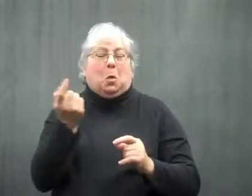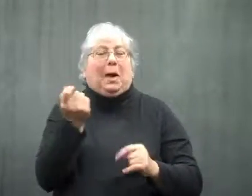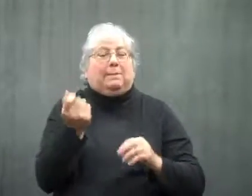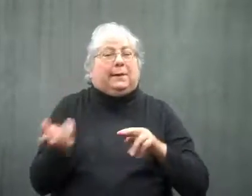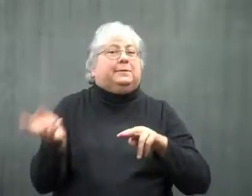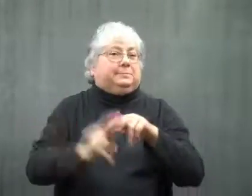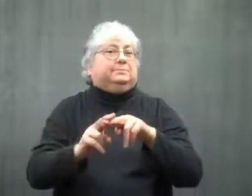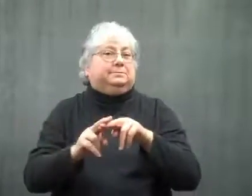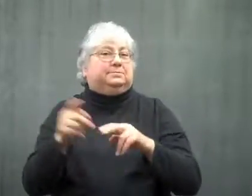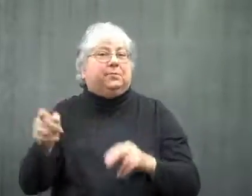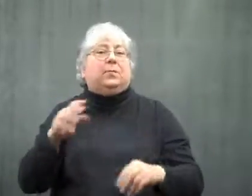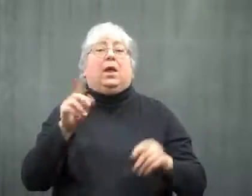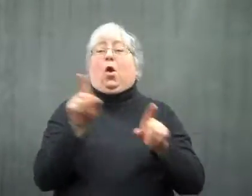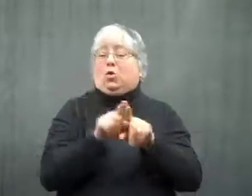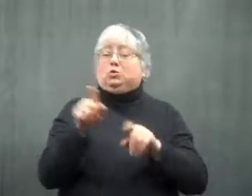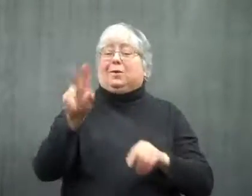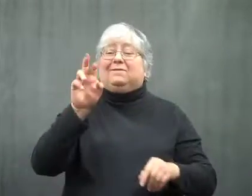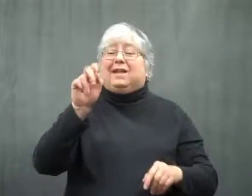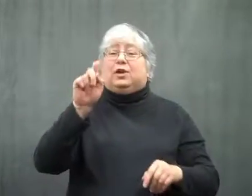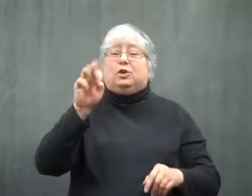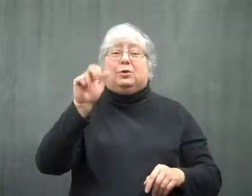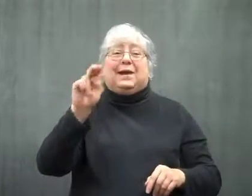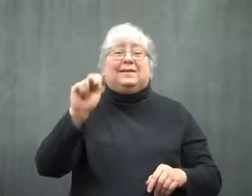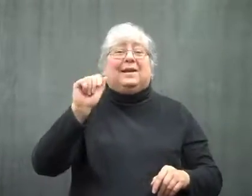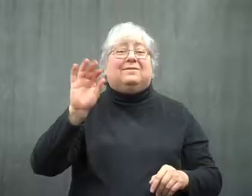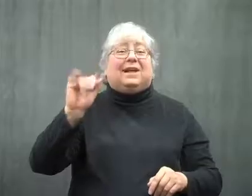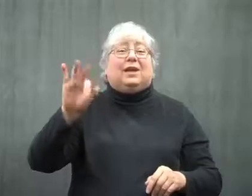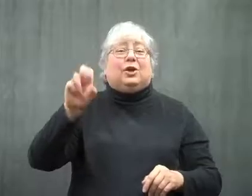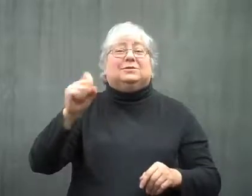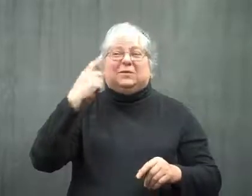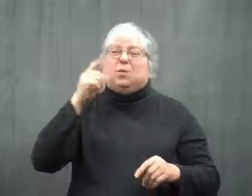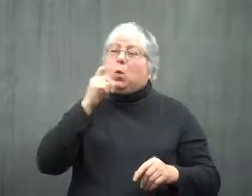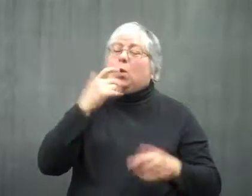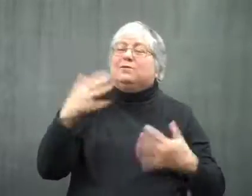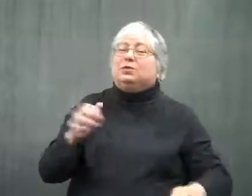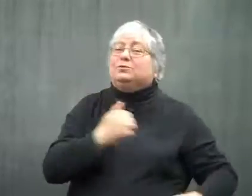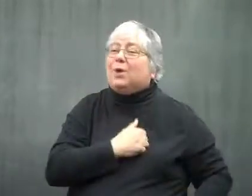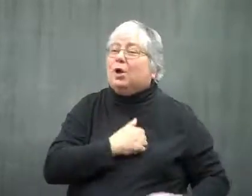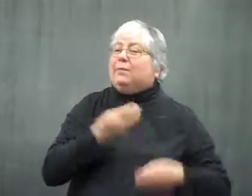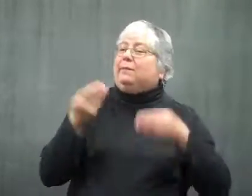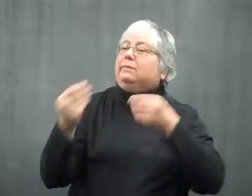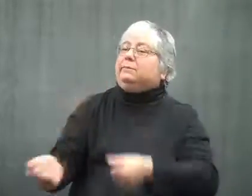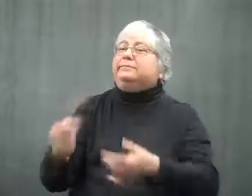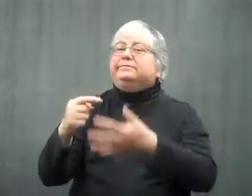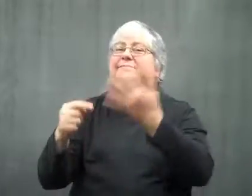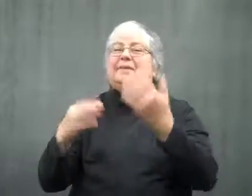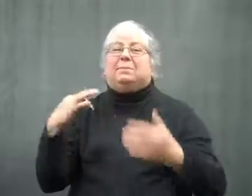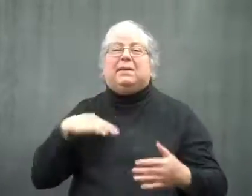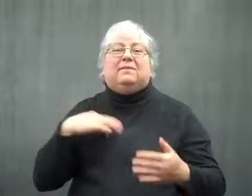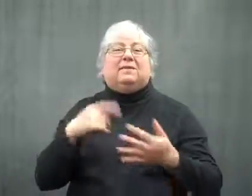That left a little bit of an increase in funds. Veterans' Affairs provides benefits for veterans.